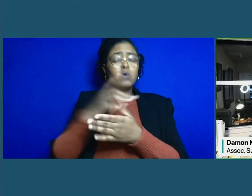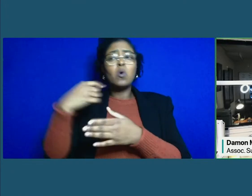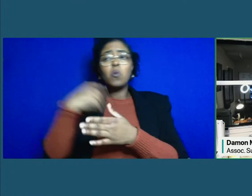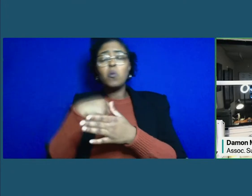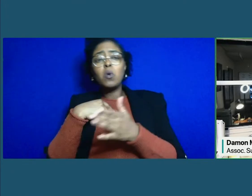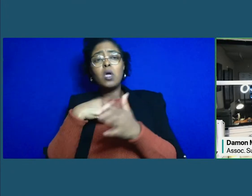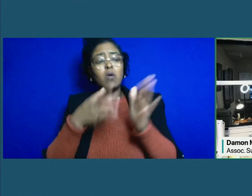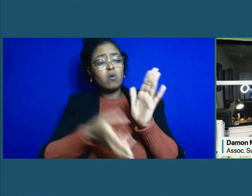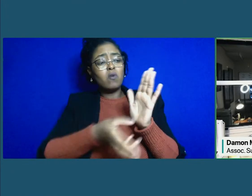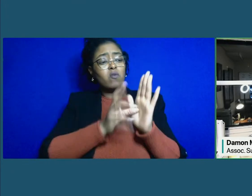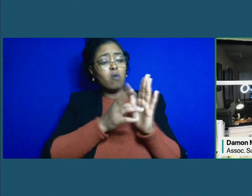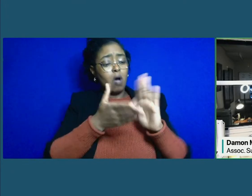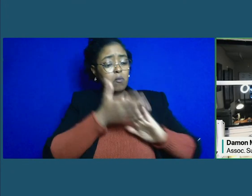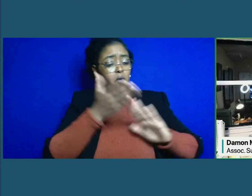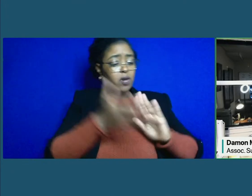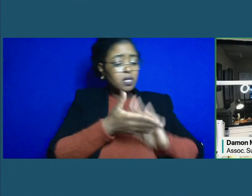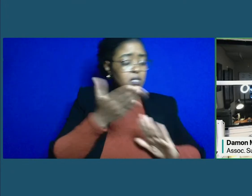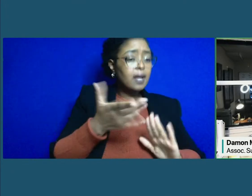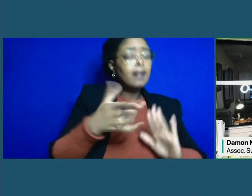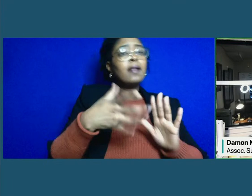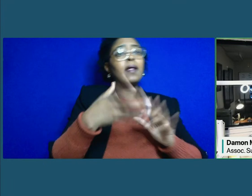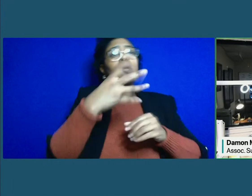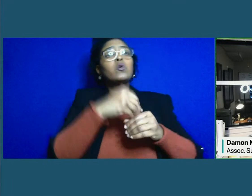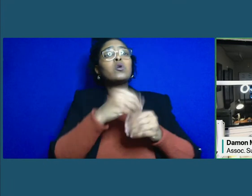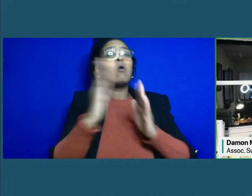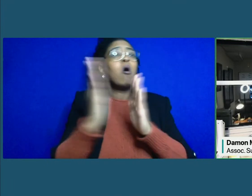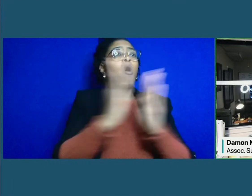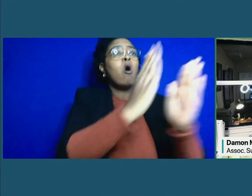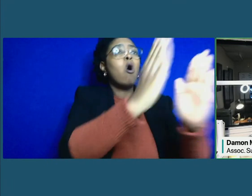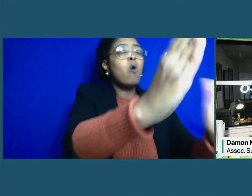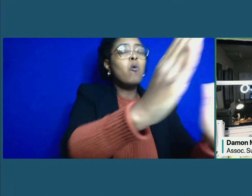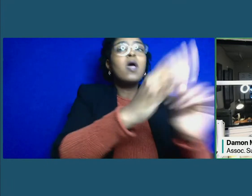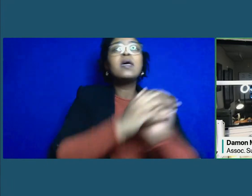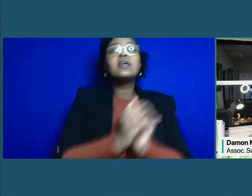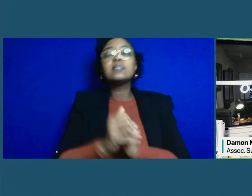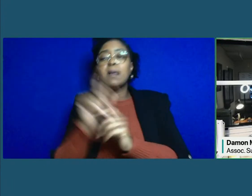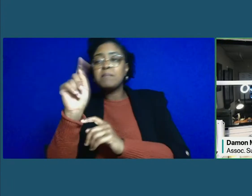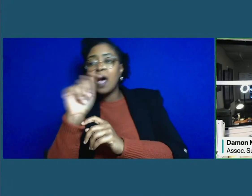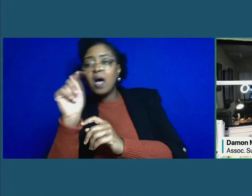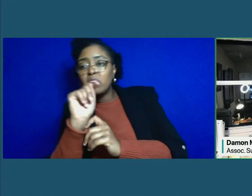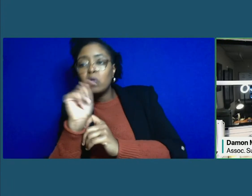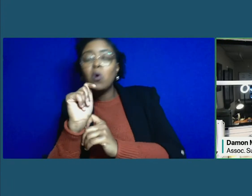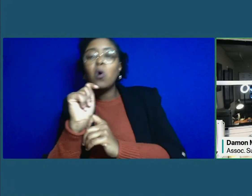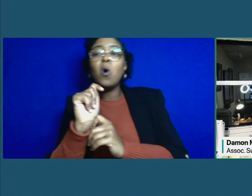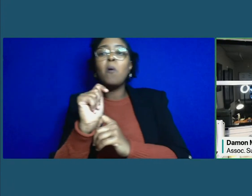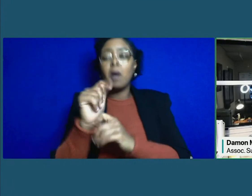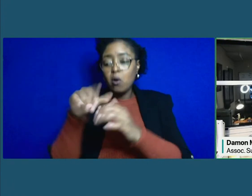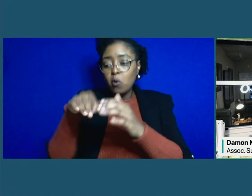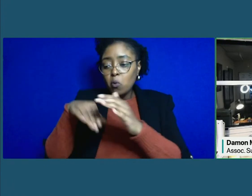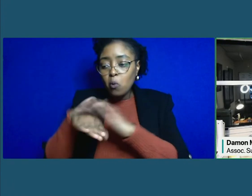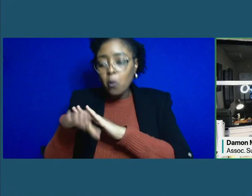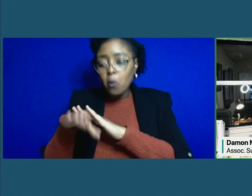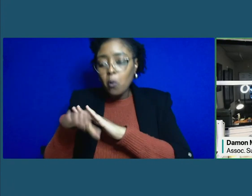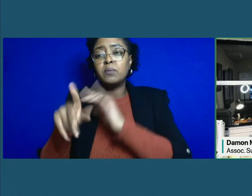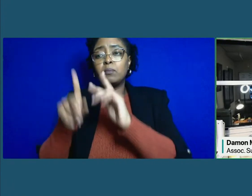the school house. We looked at operations, including hallways,